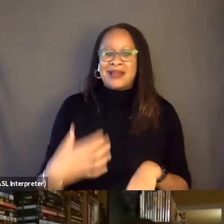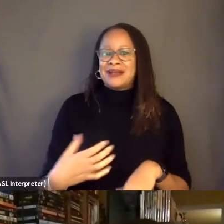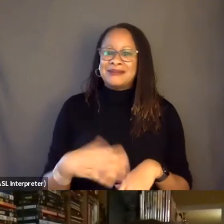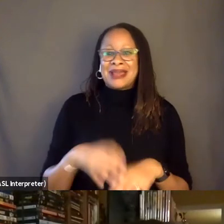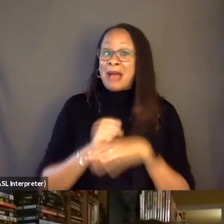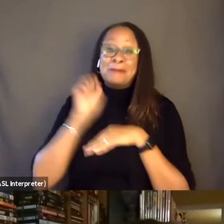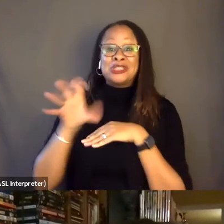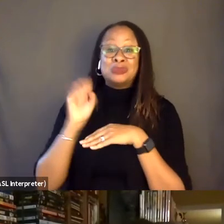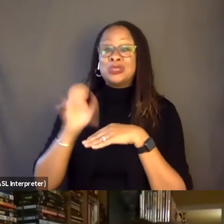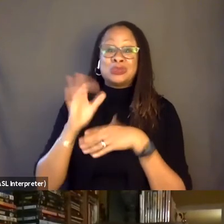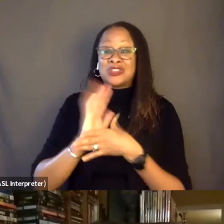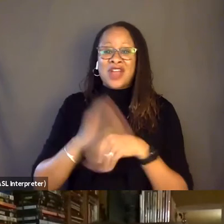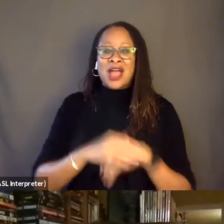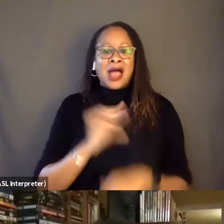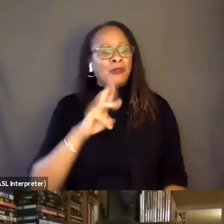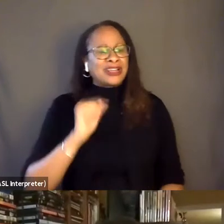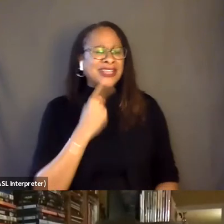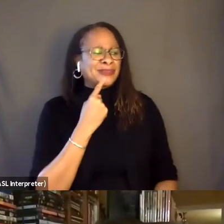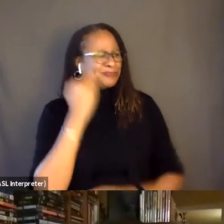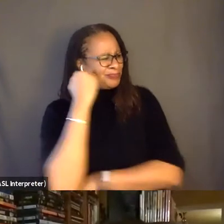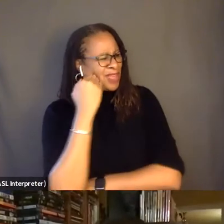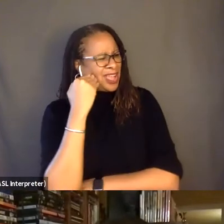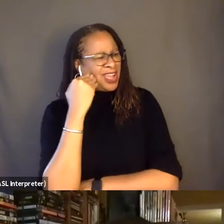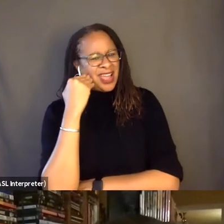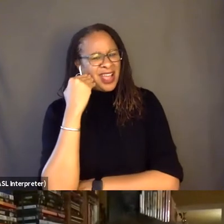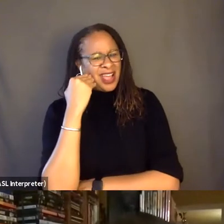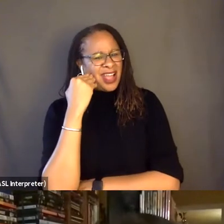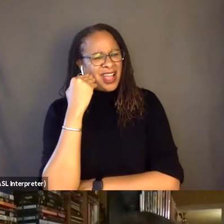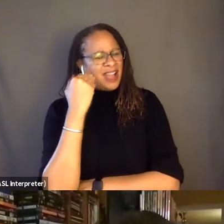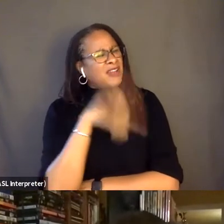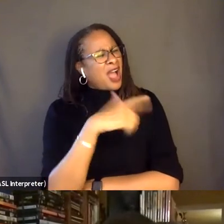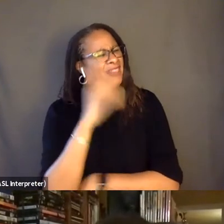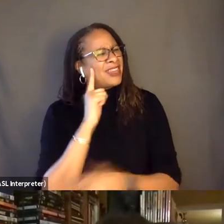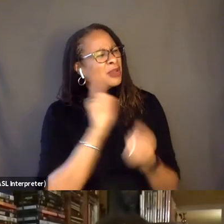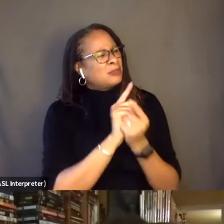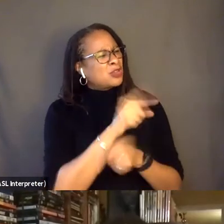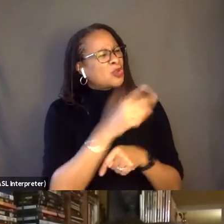And then Maria goes, "You know, I've always wondered "why 14 years ago you turned me down."